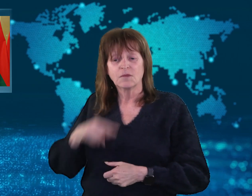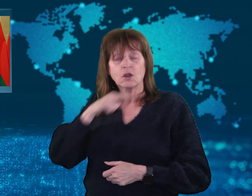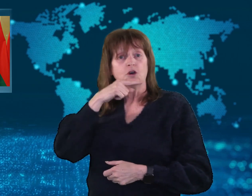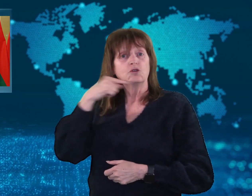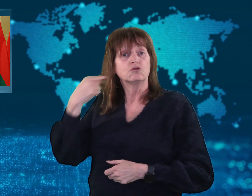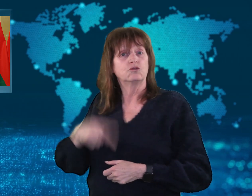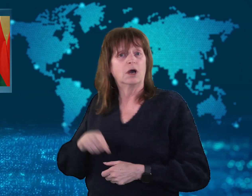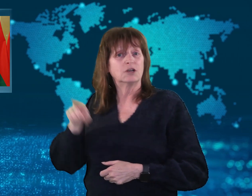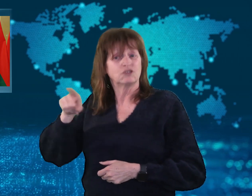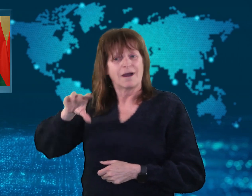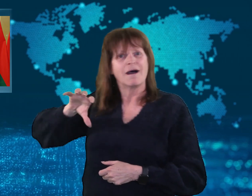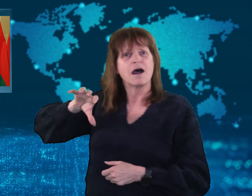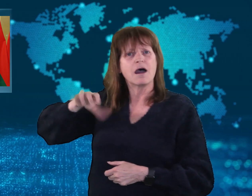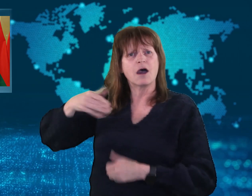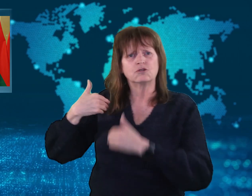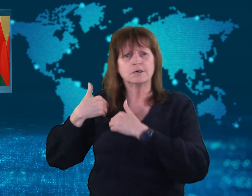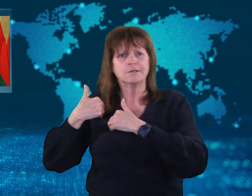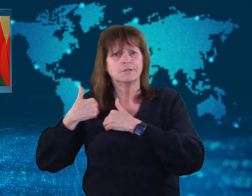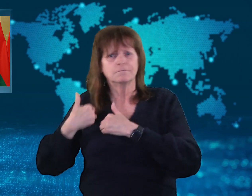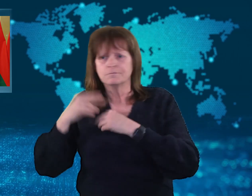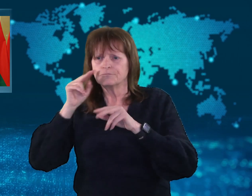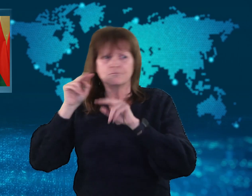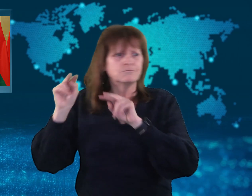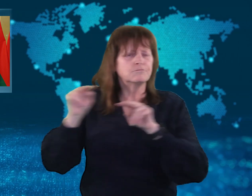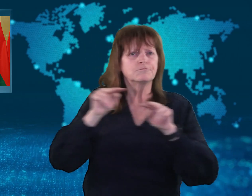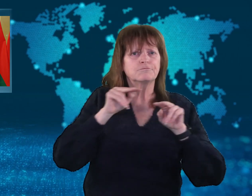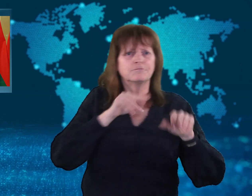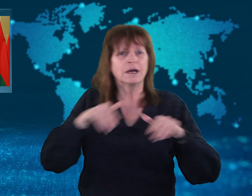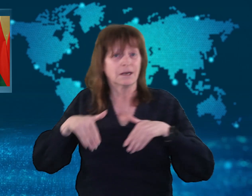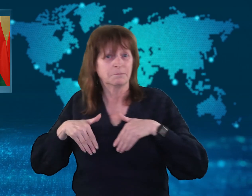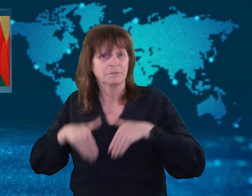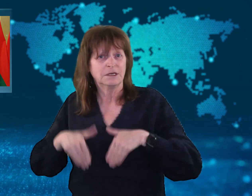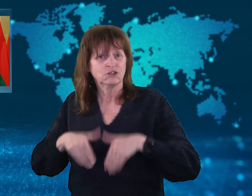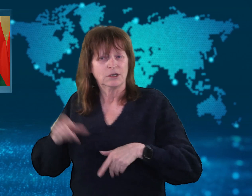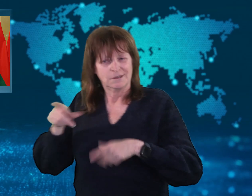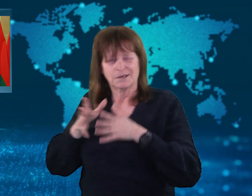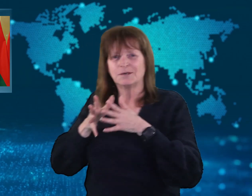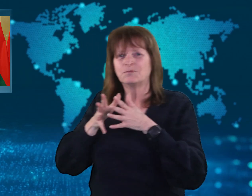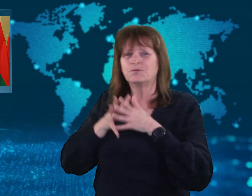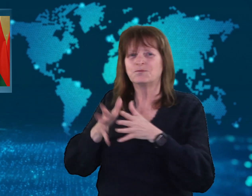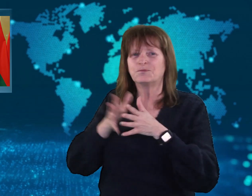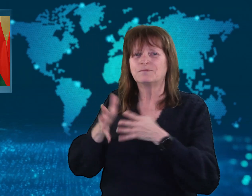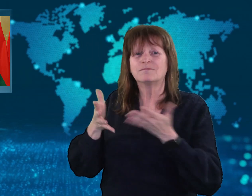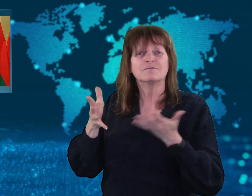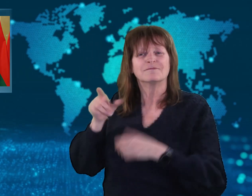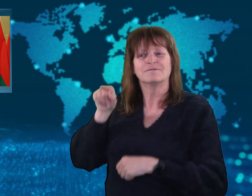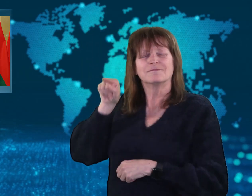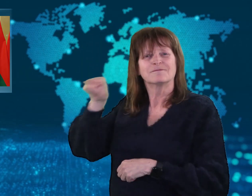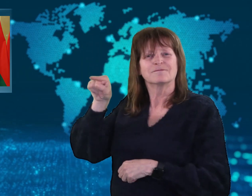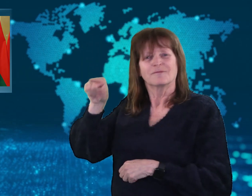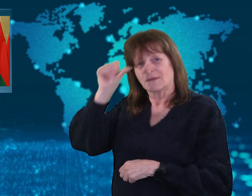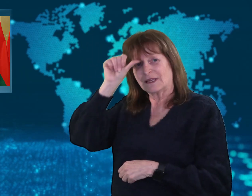Russia's Foreign Minister made comments at a meeting with